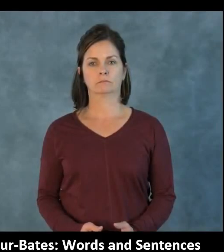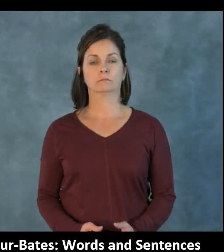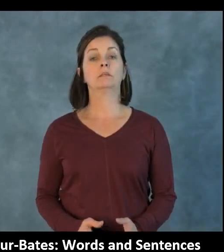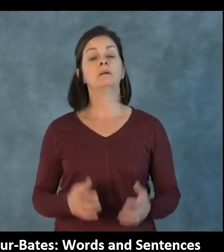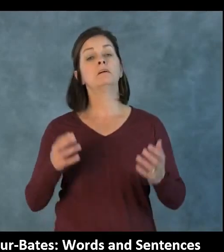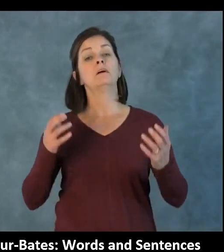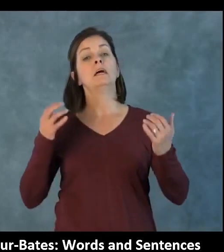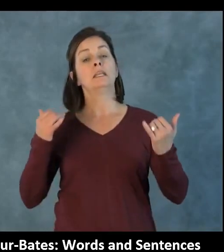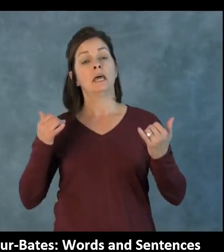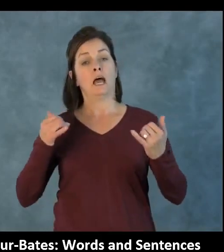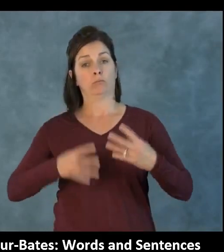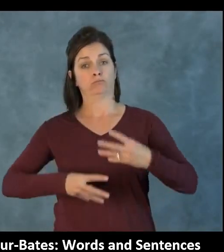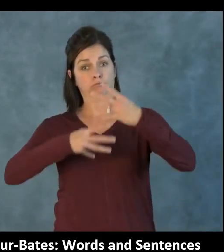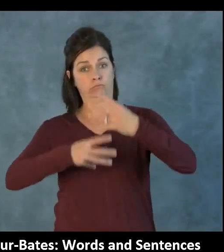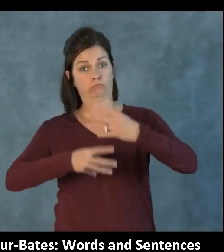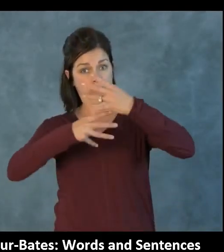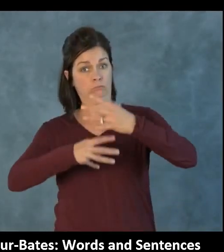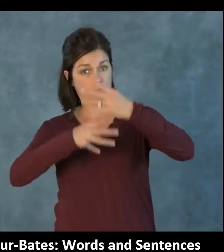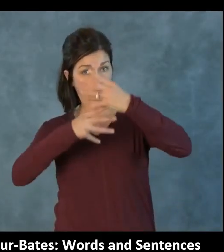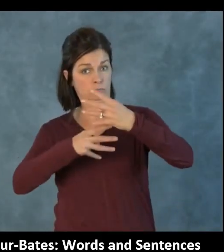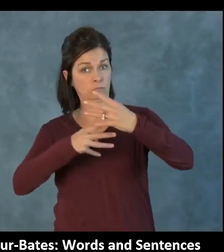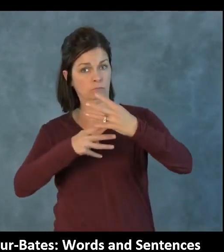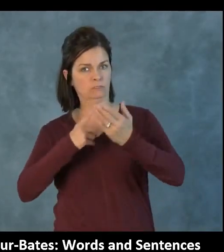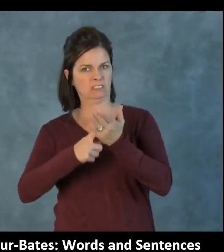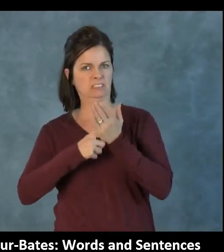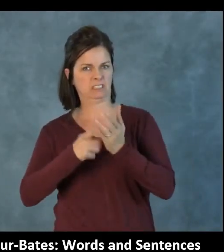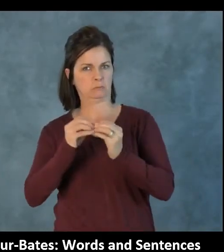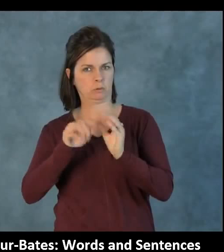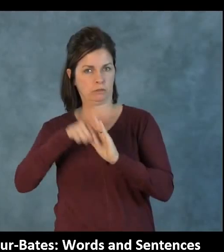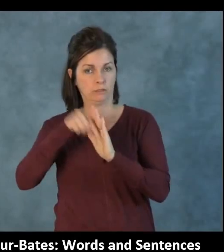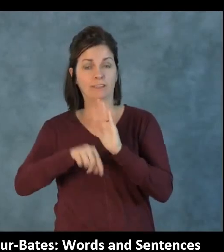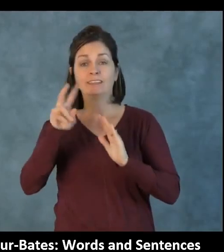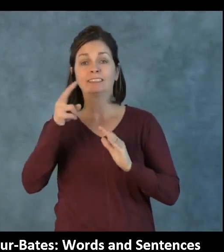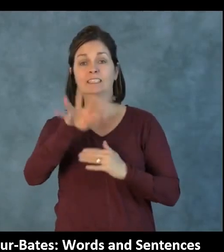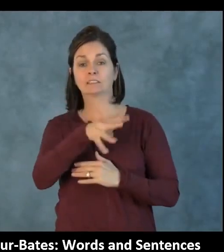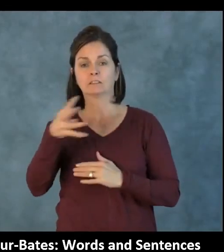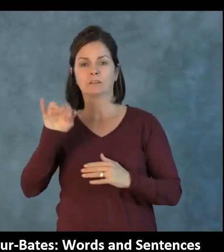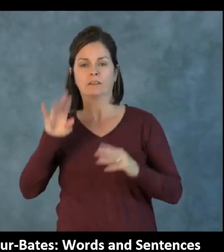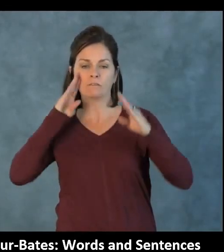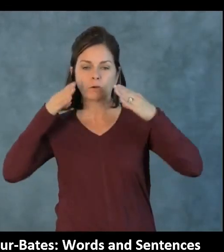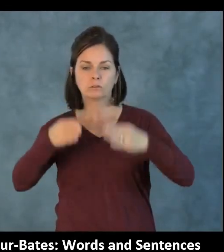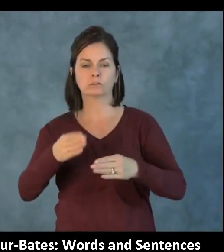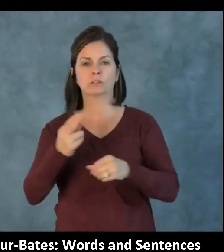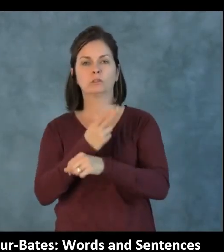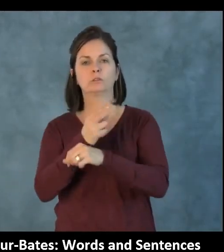Let's scroll down while we're on this to the second table, which looks at the use of word endings.